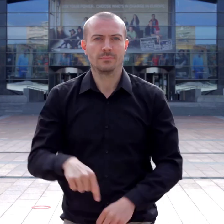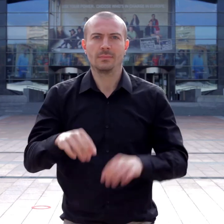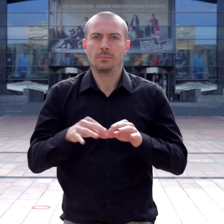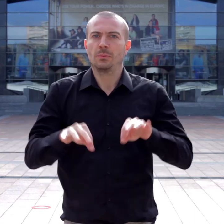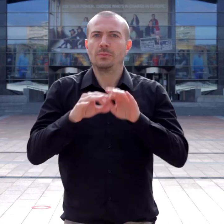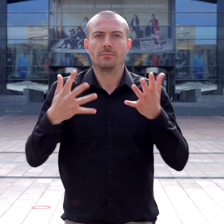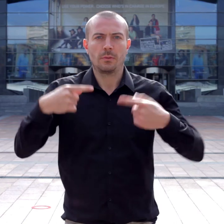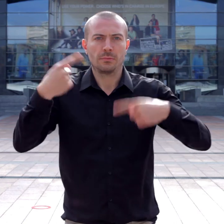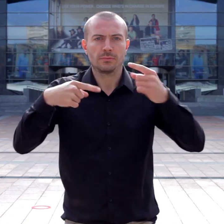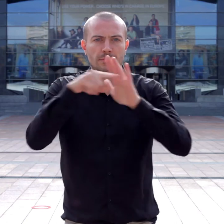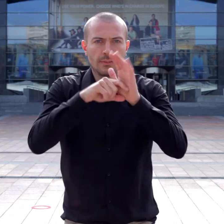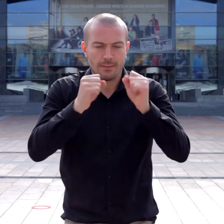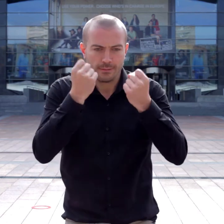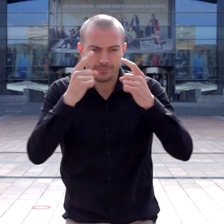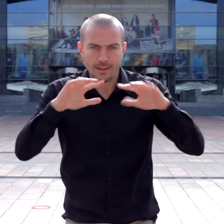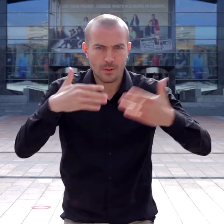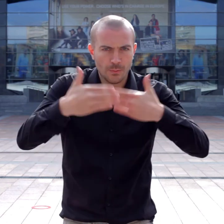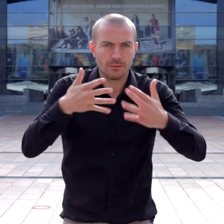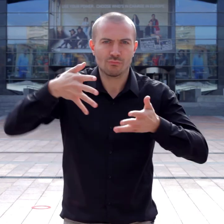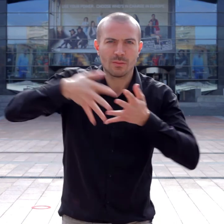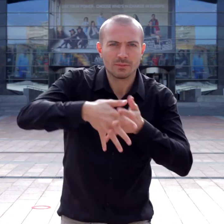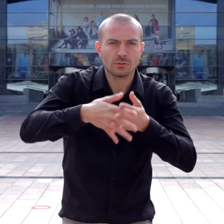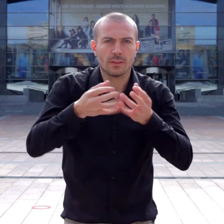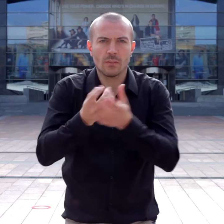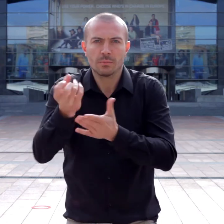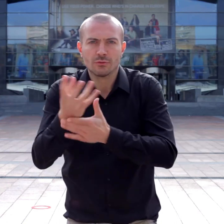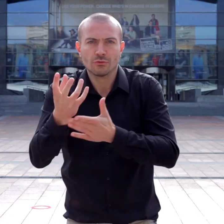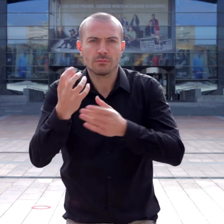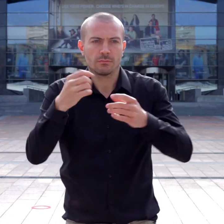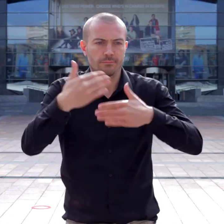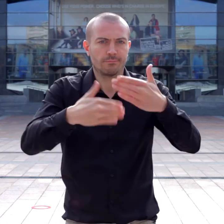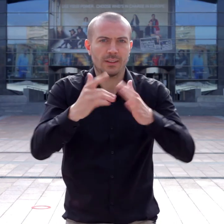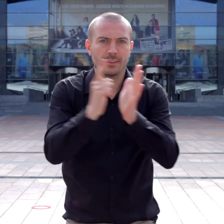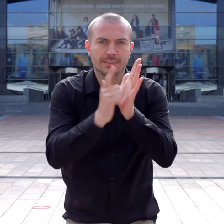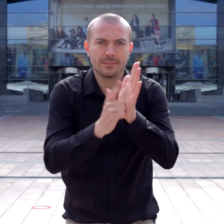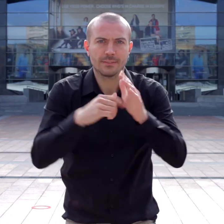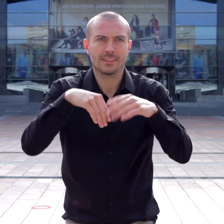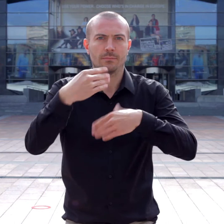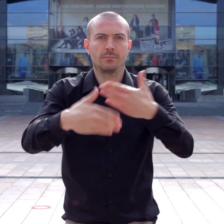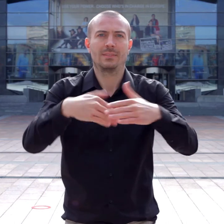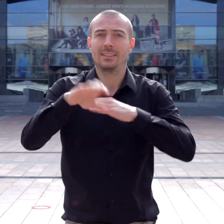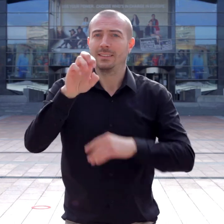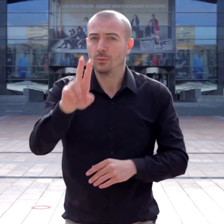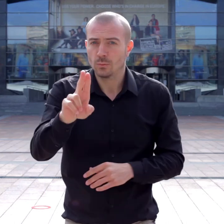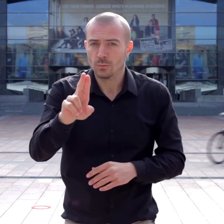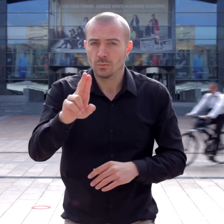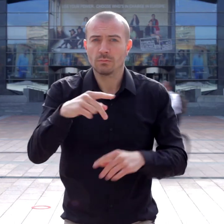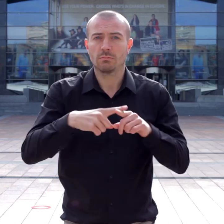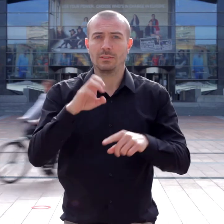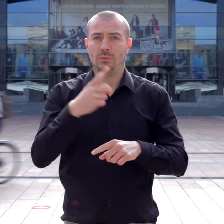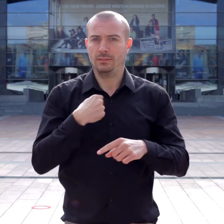It is particularly important to us that policymakers understand the value of transparent information